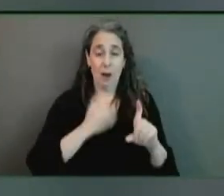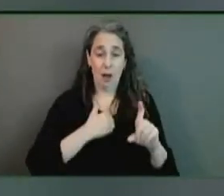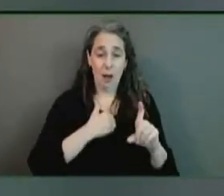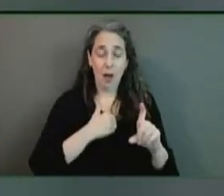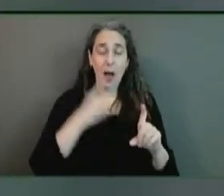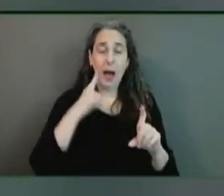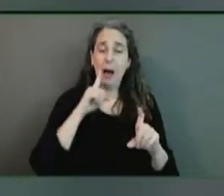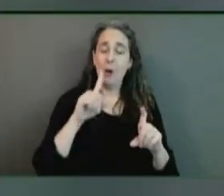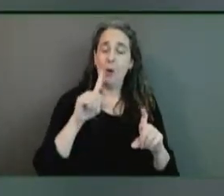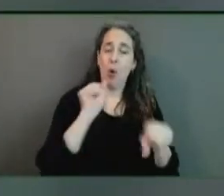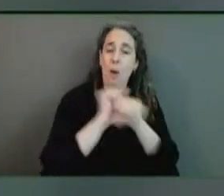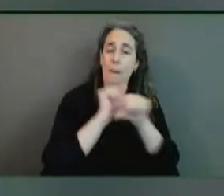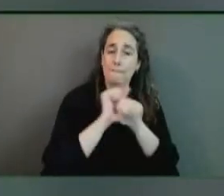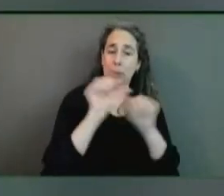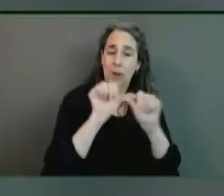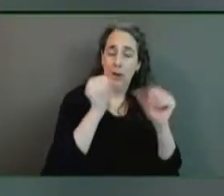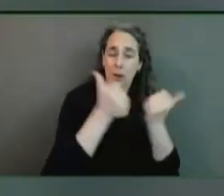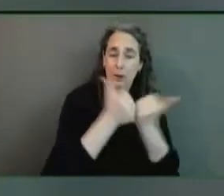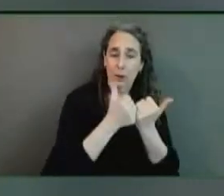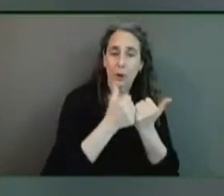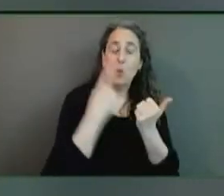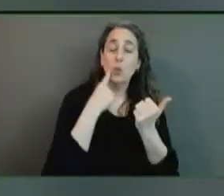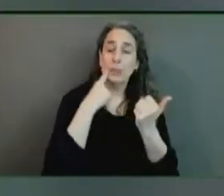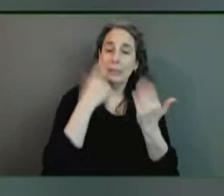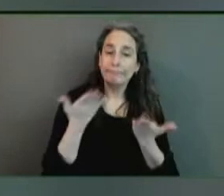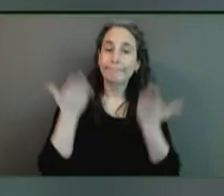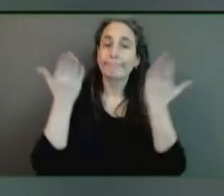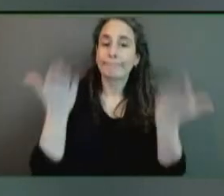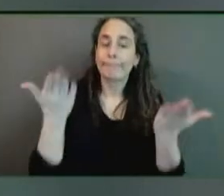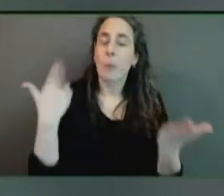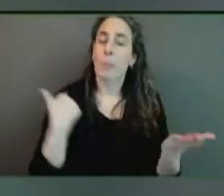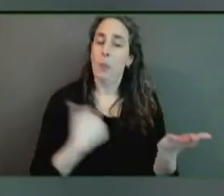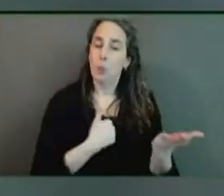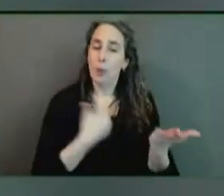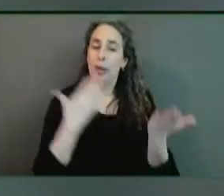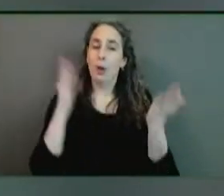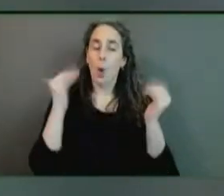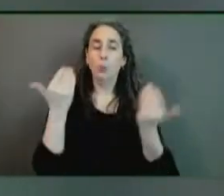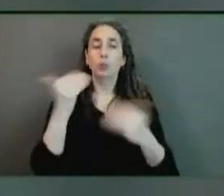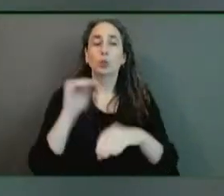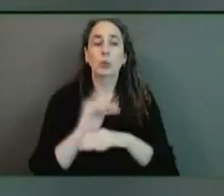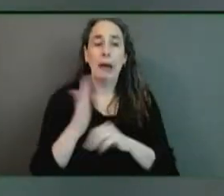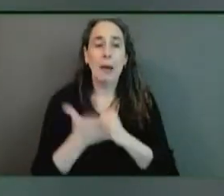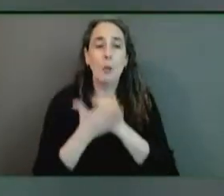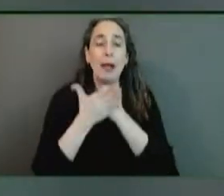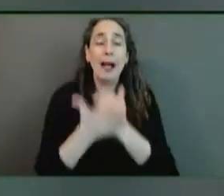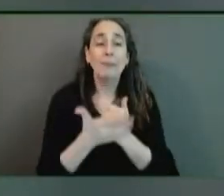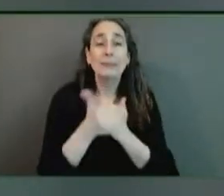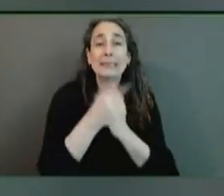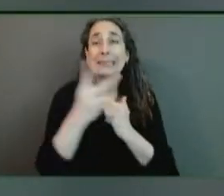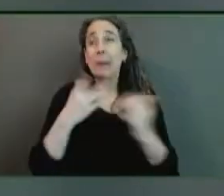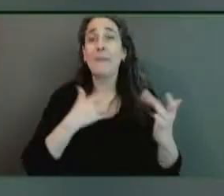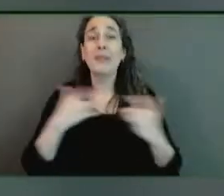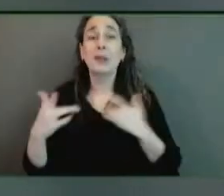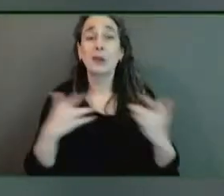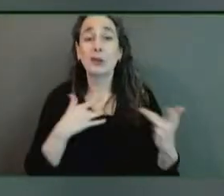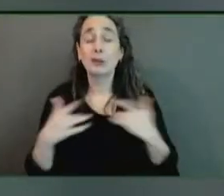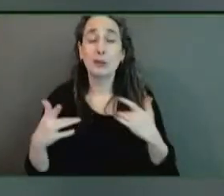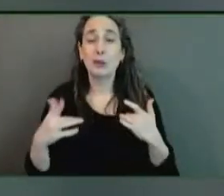concerns, including those from our employee associations, who haveeceny brght that